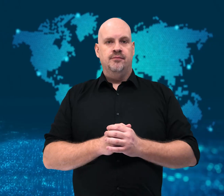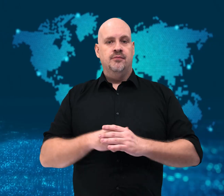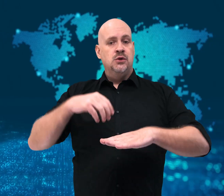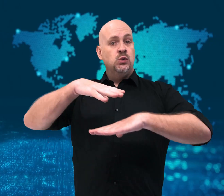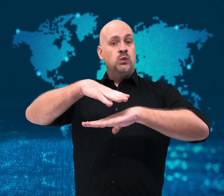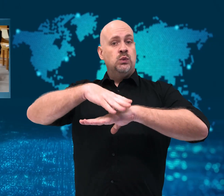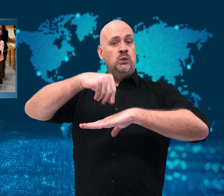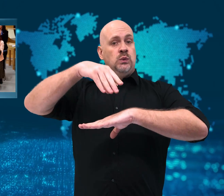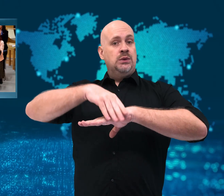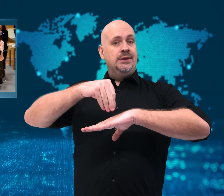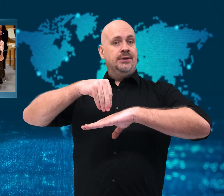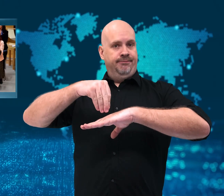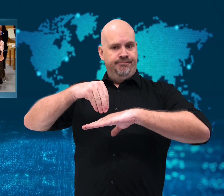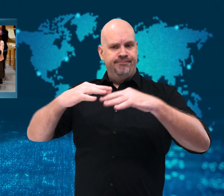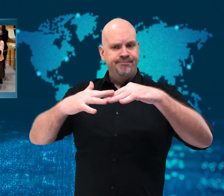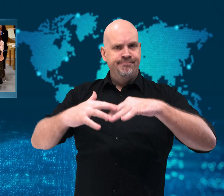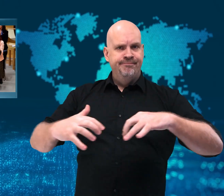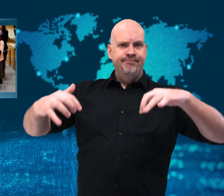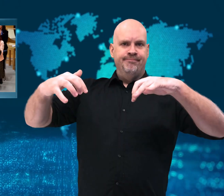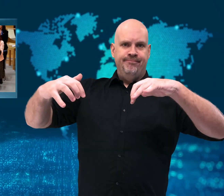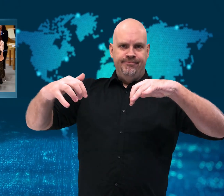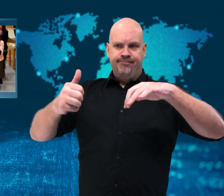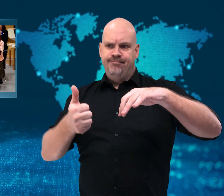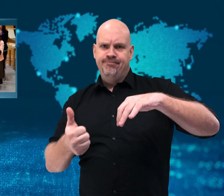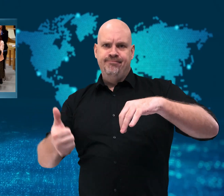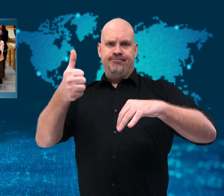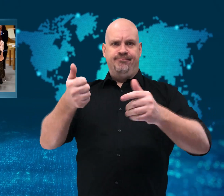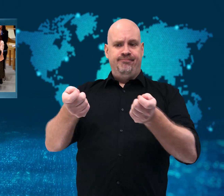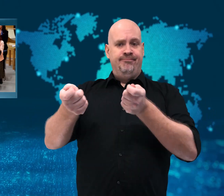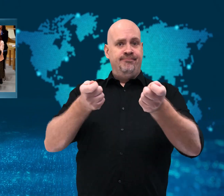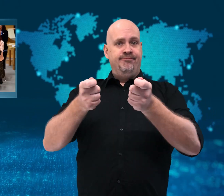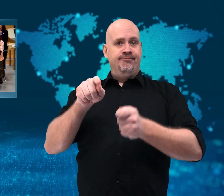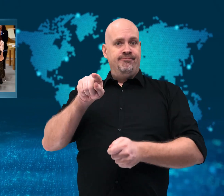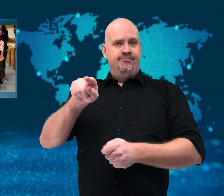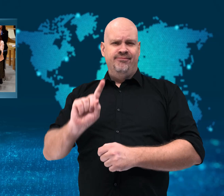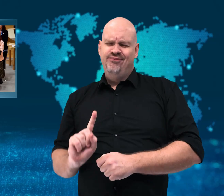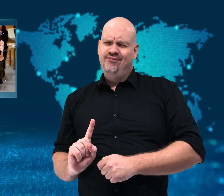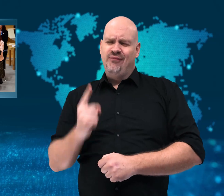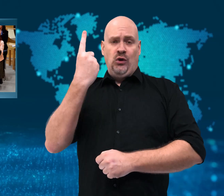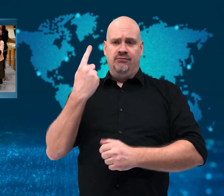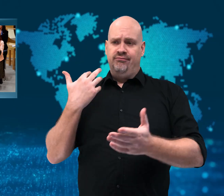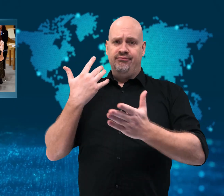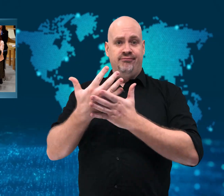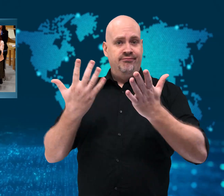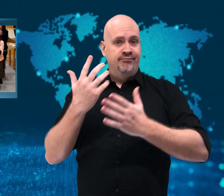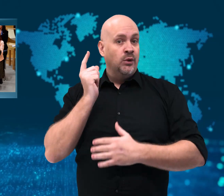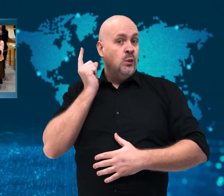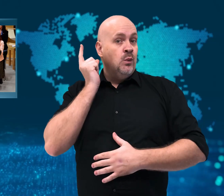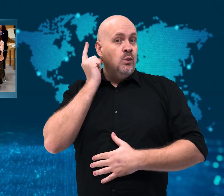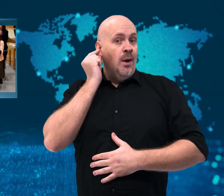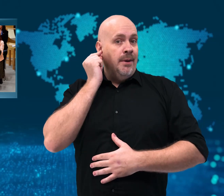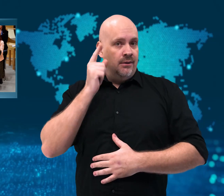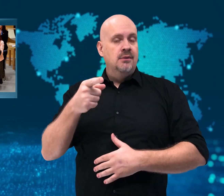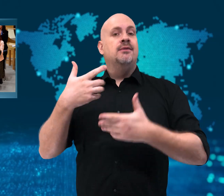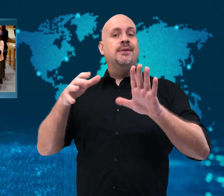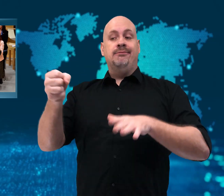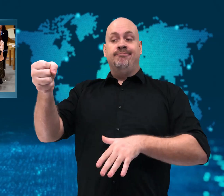[Gavin]: Sweden’s first female Prime Minister was elected twice